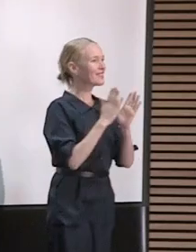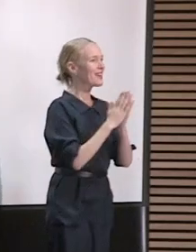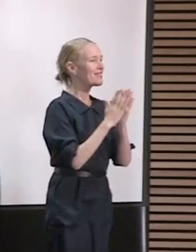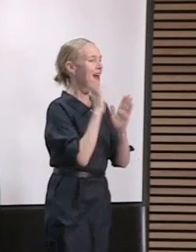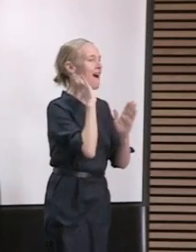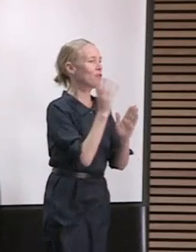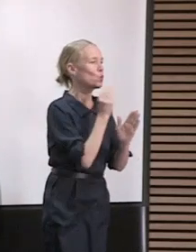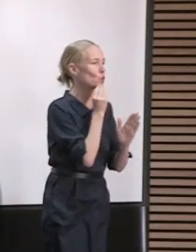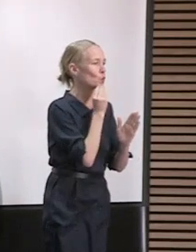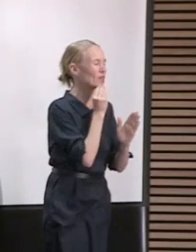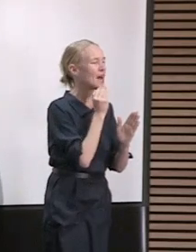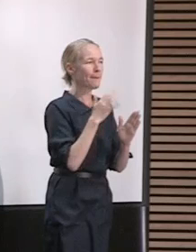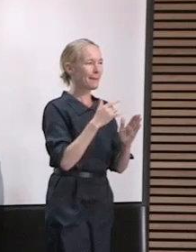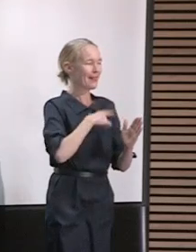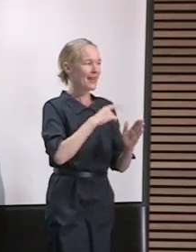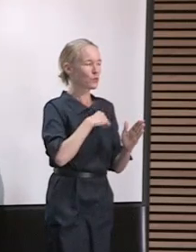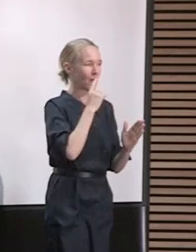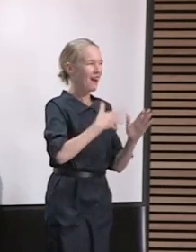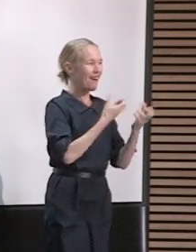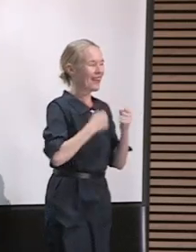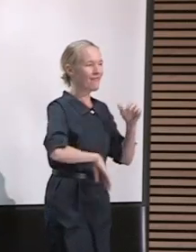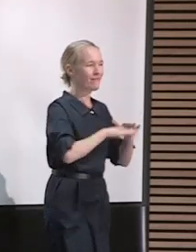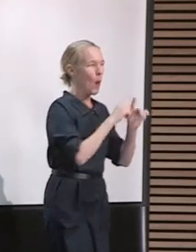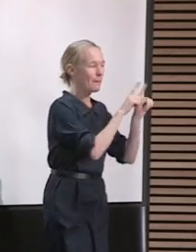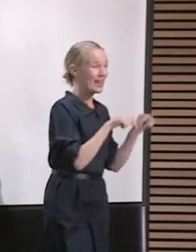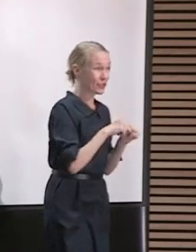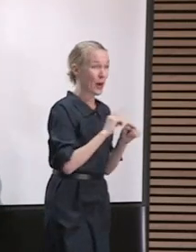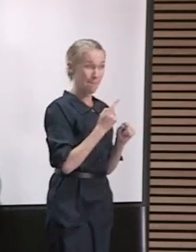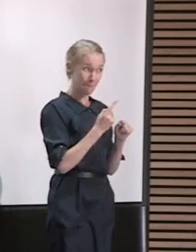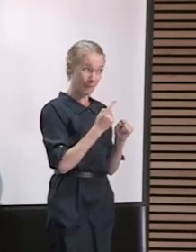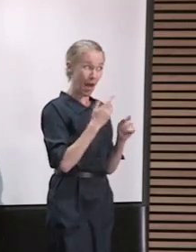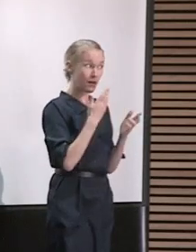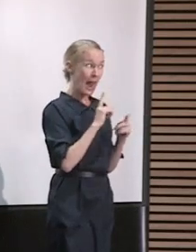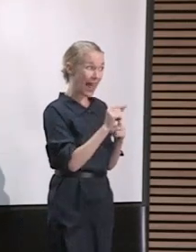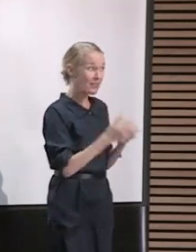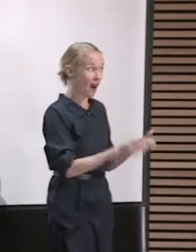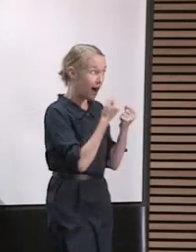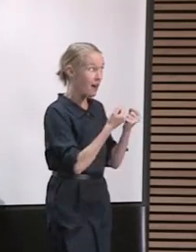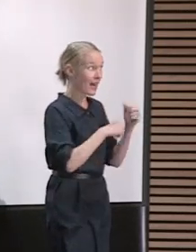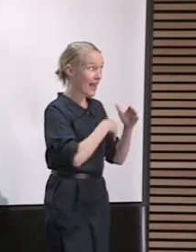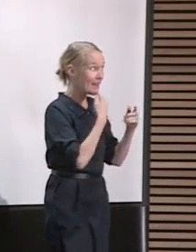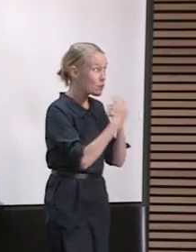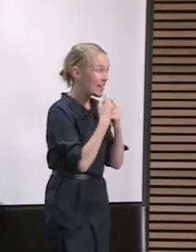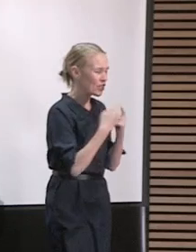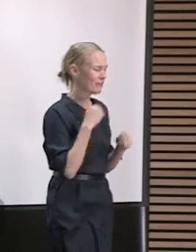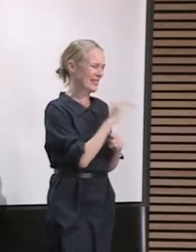that they couldn't access the information at that time. The important thing is, once that information was provided, I